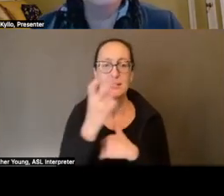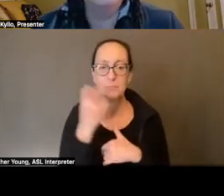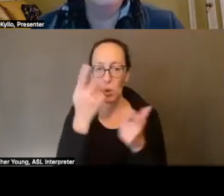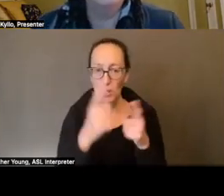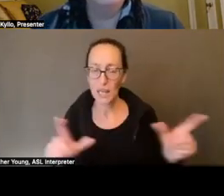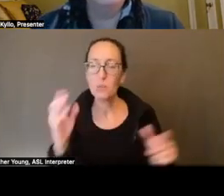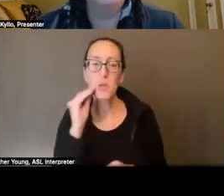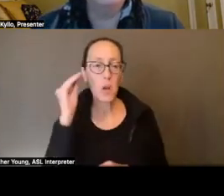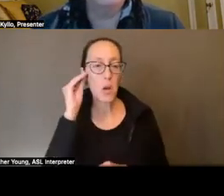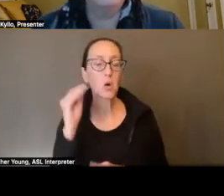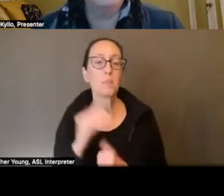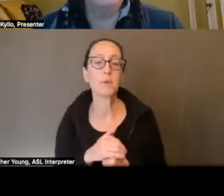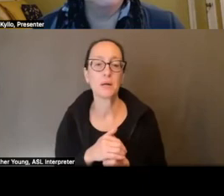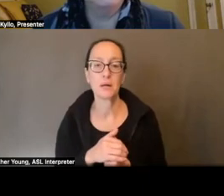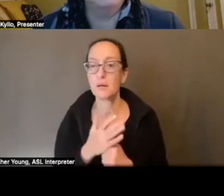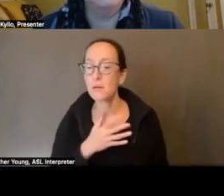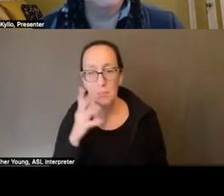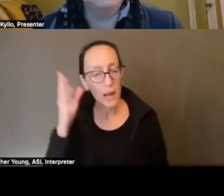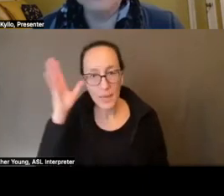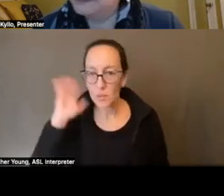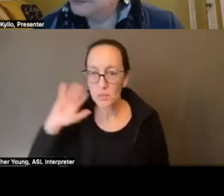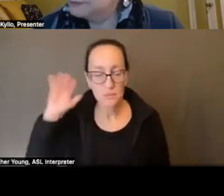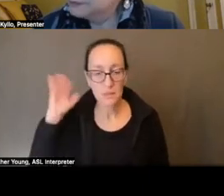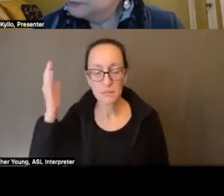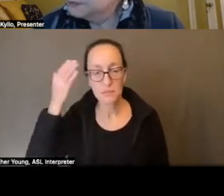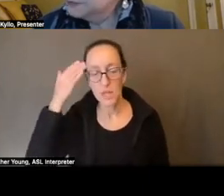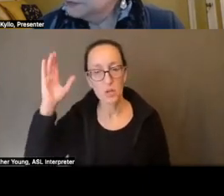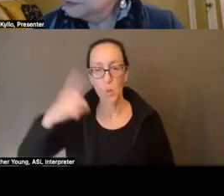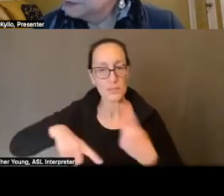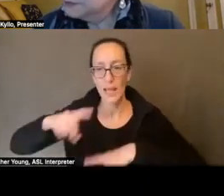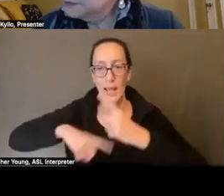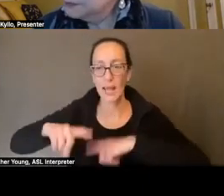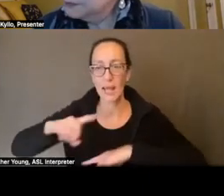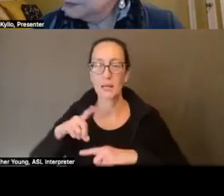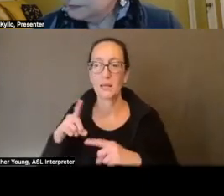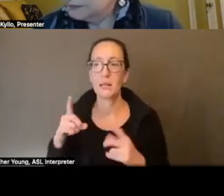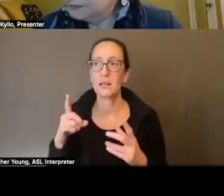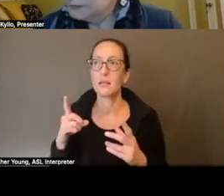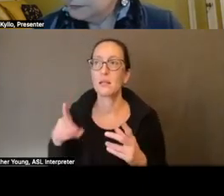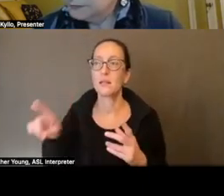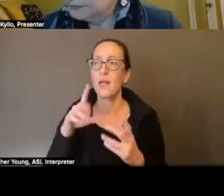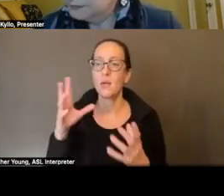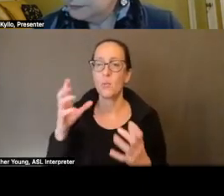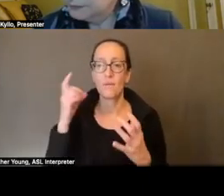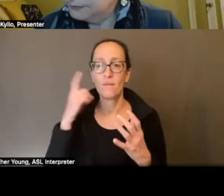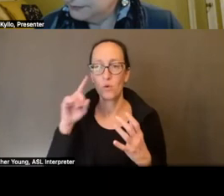My parents did not know sign language, so they wanted to give me the language of the home,